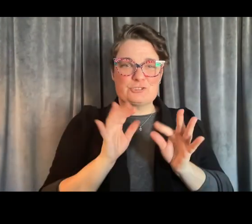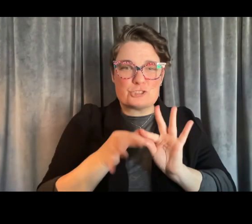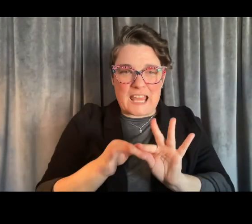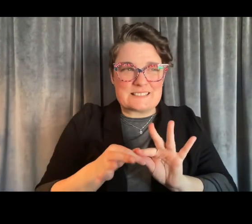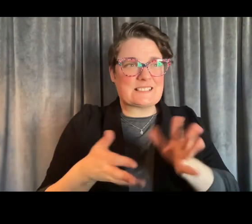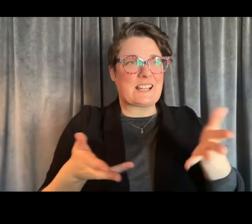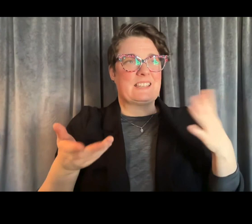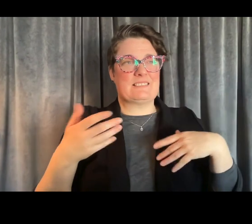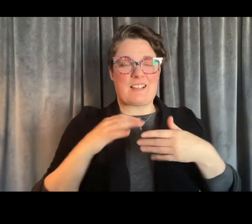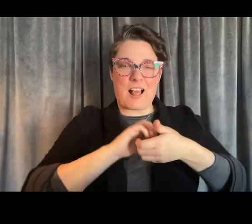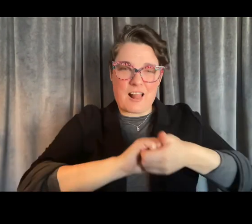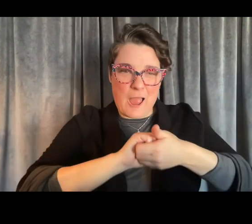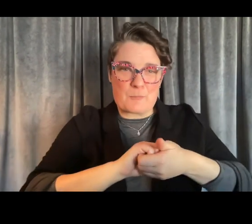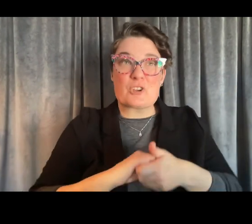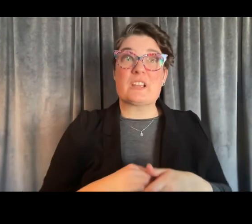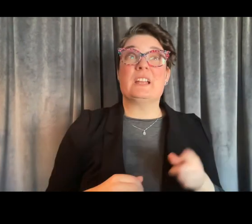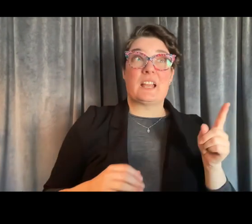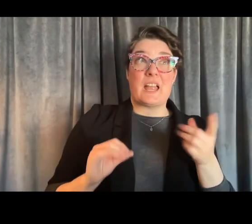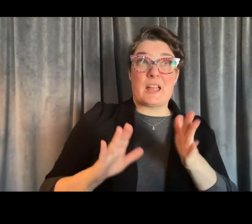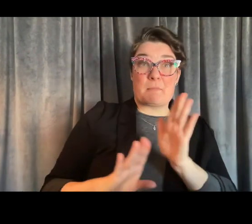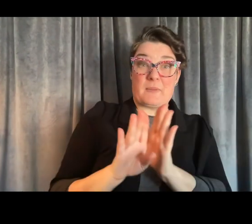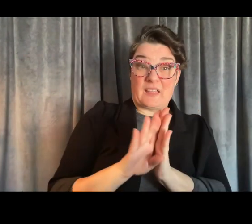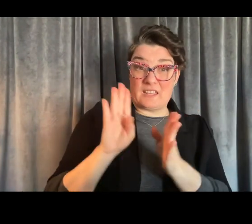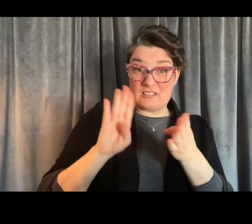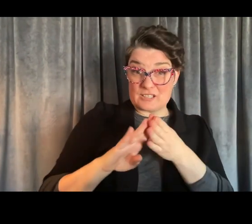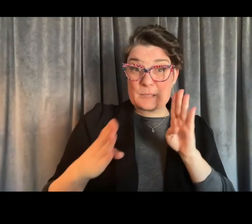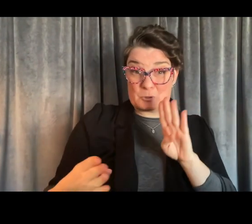Nomy: Yeah. And community builders. Yeah.